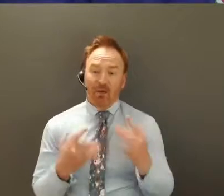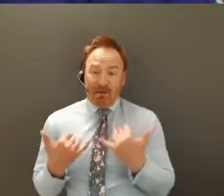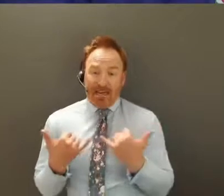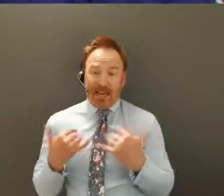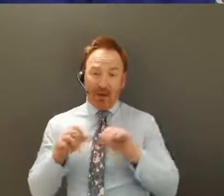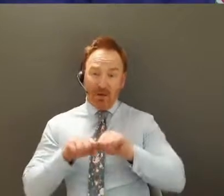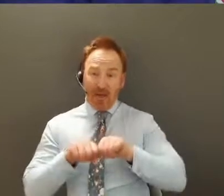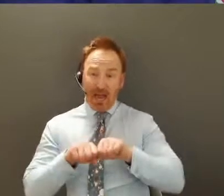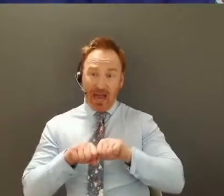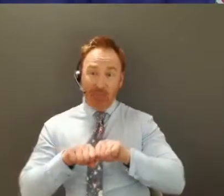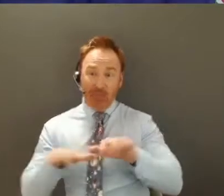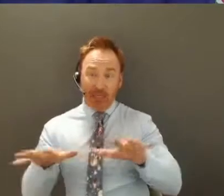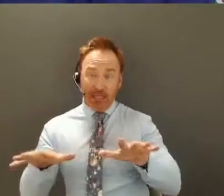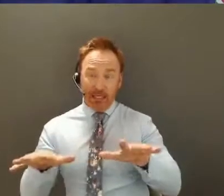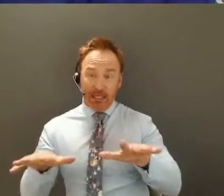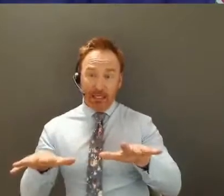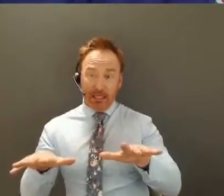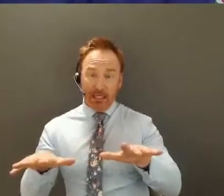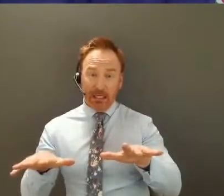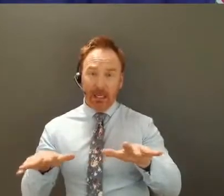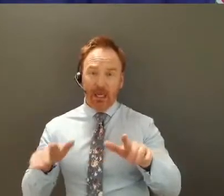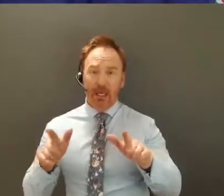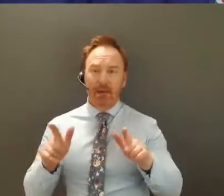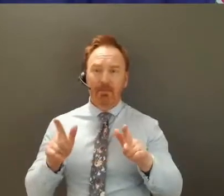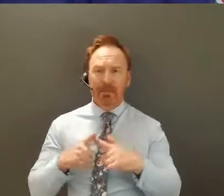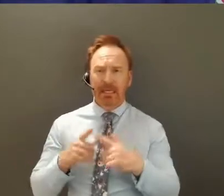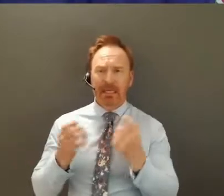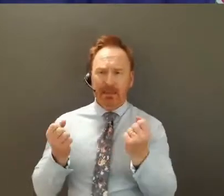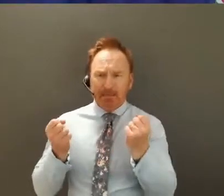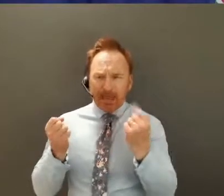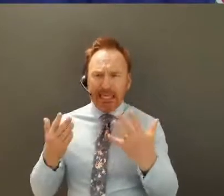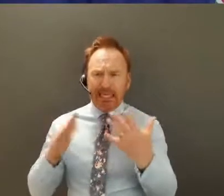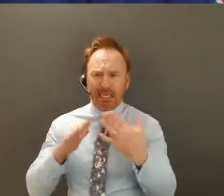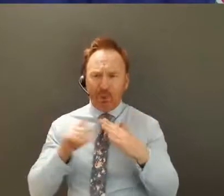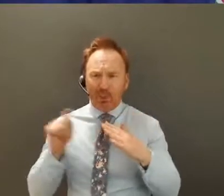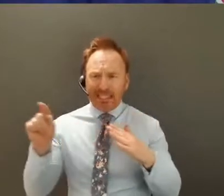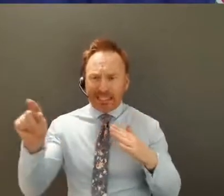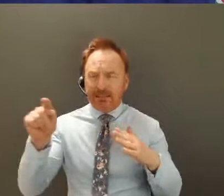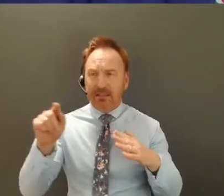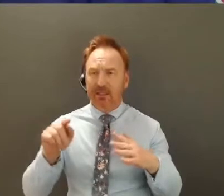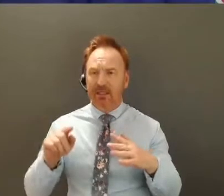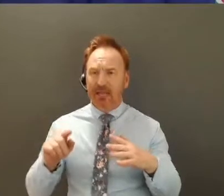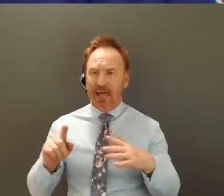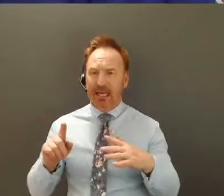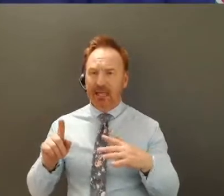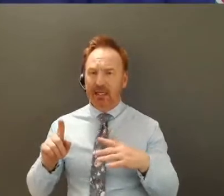elderly individual. And that's one recent